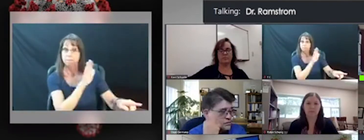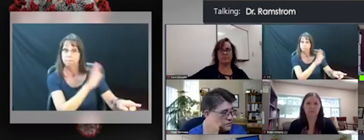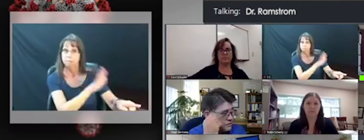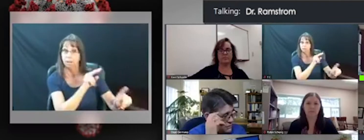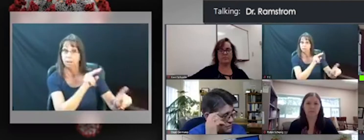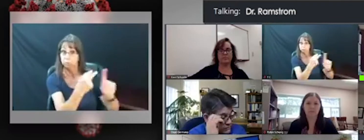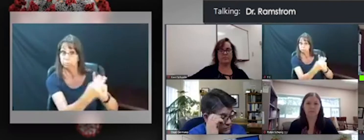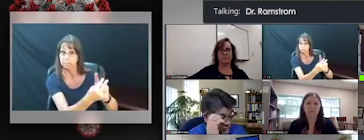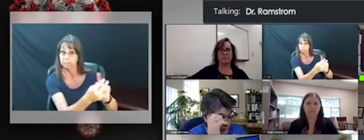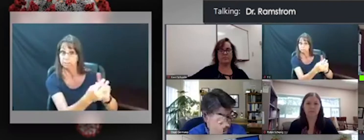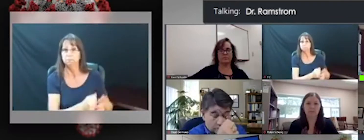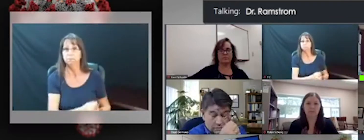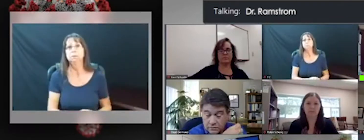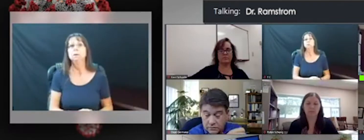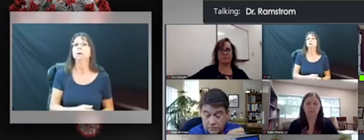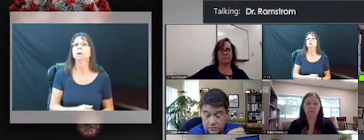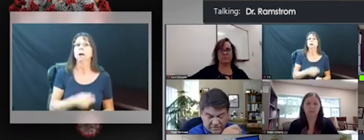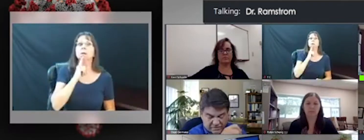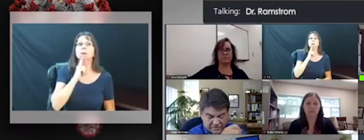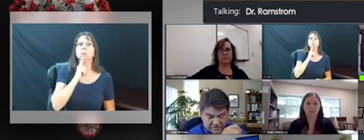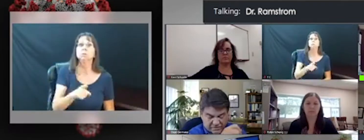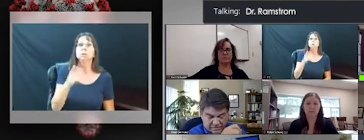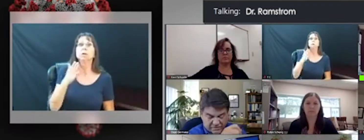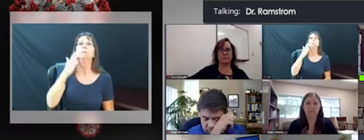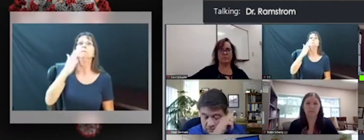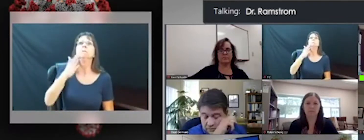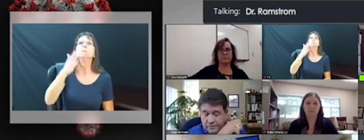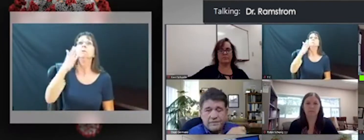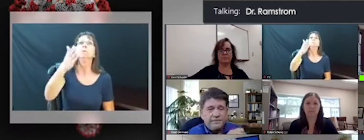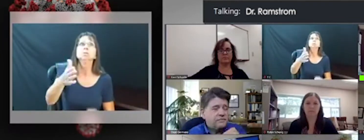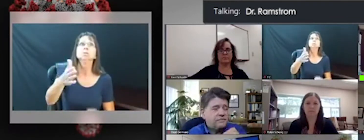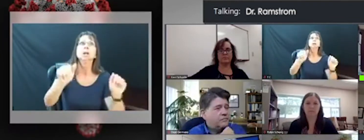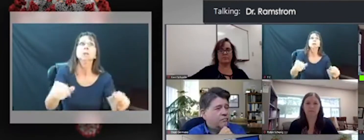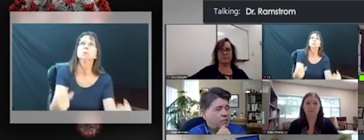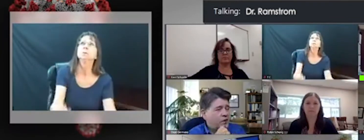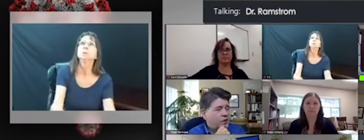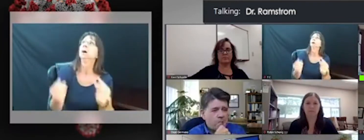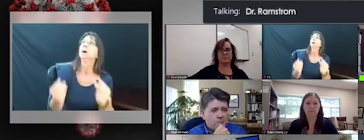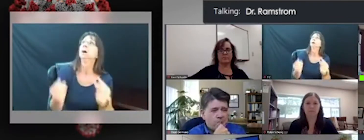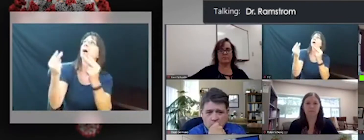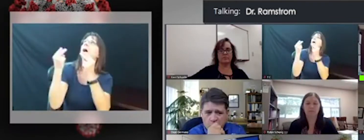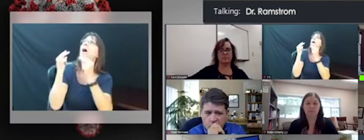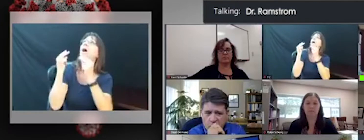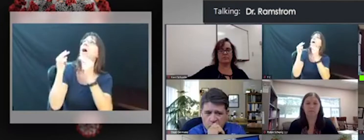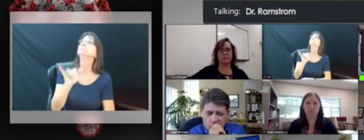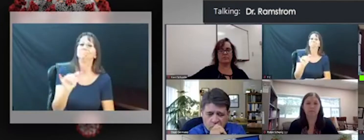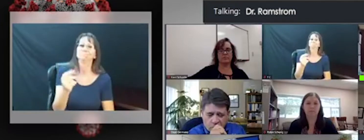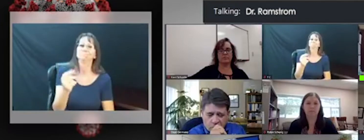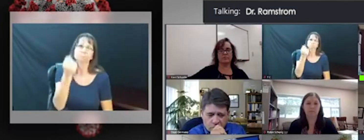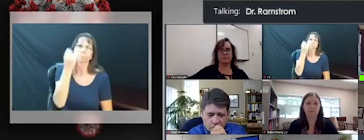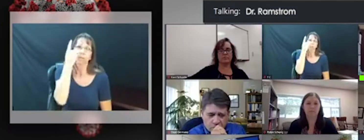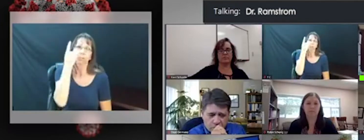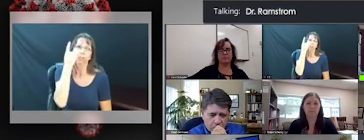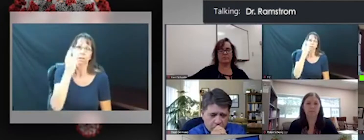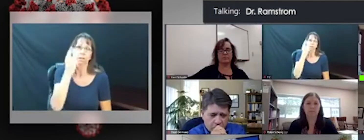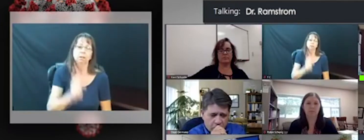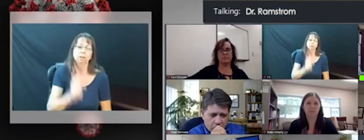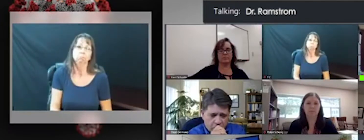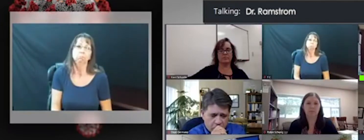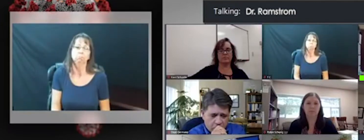we get through this we’ll probably have additional information that will shed light on that question.